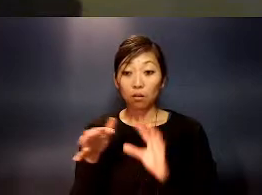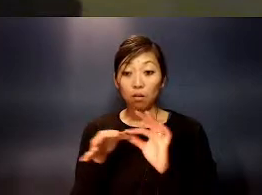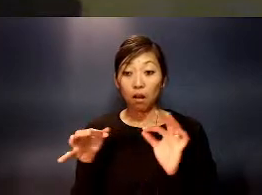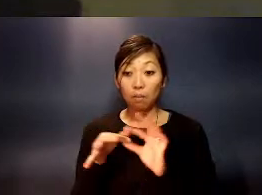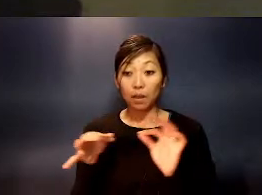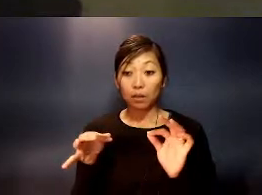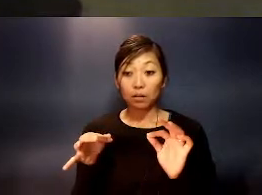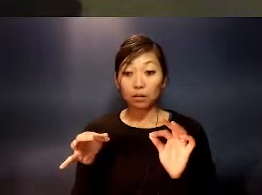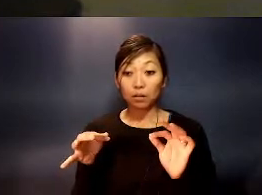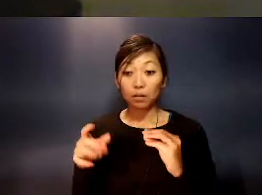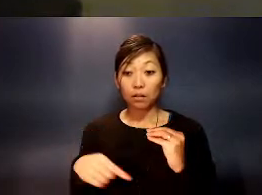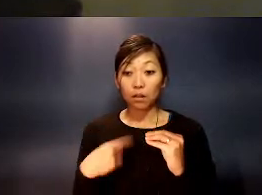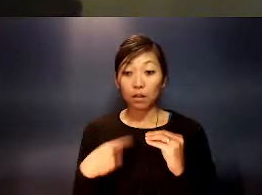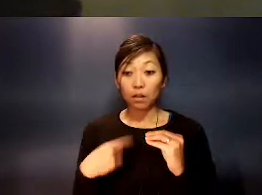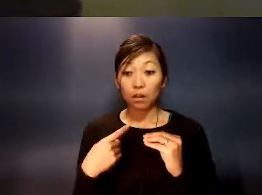I DON'T SEE ANY OTHER DISCUSSION.